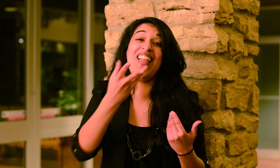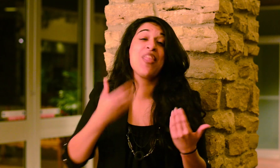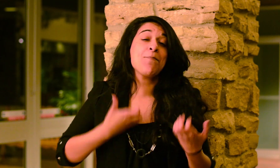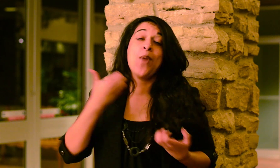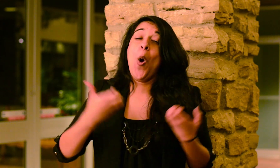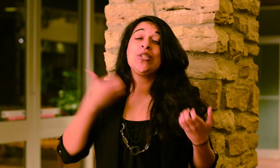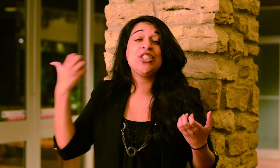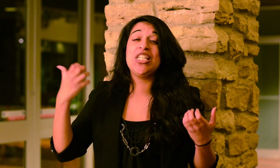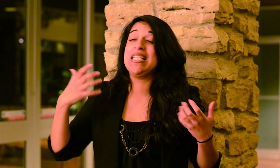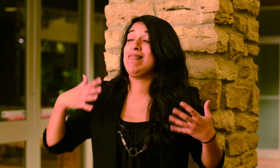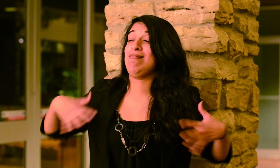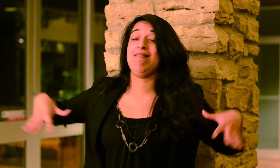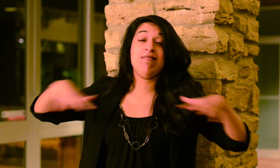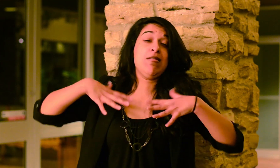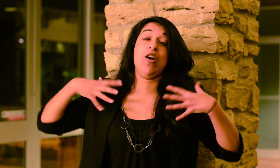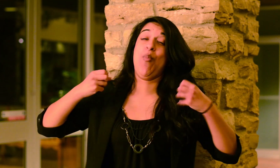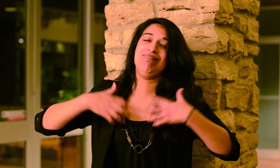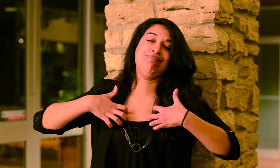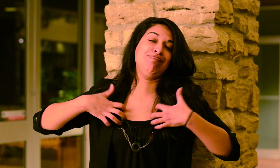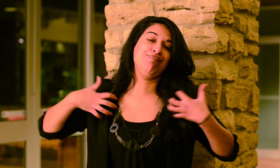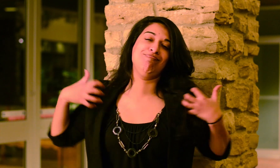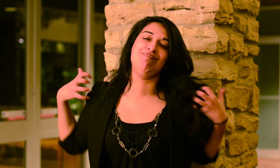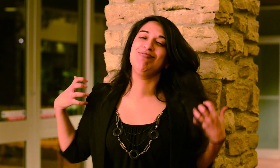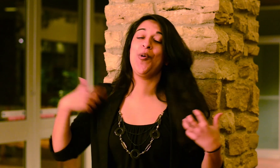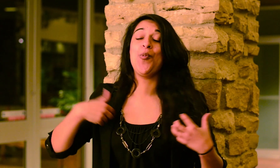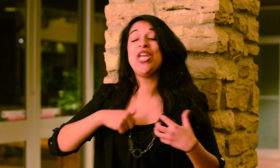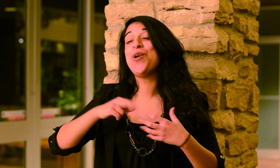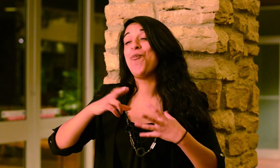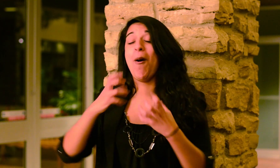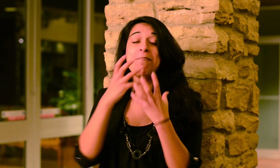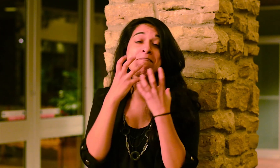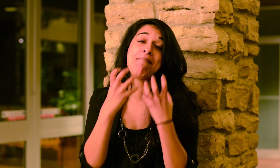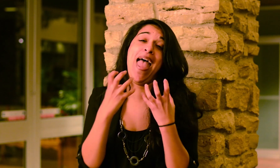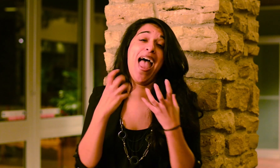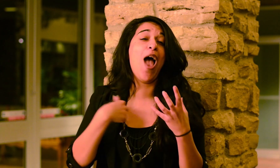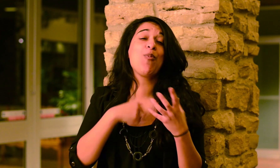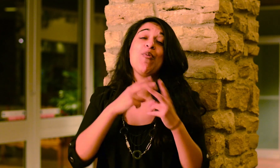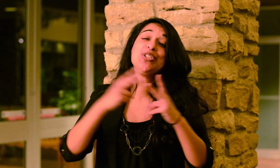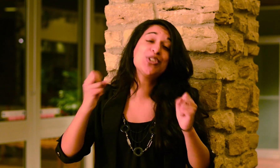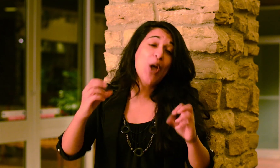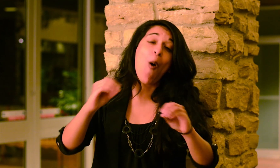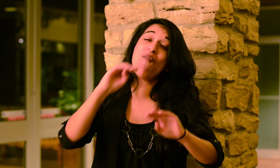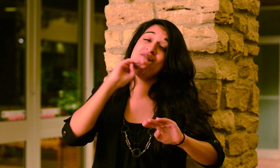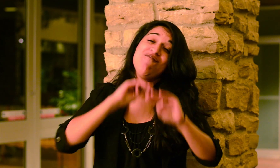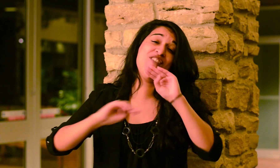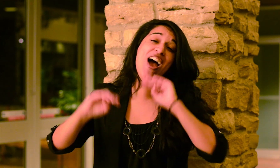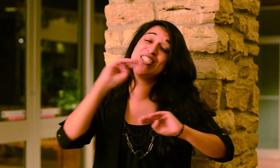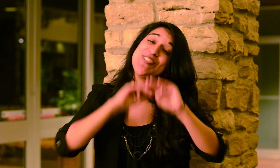Emotions ran really high already. We were furious. We were so angry, so frustrated.